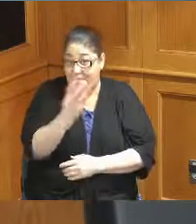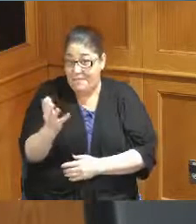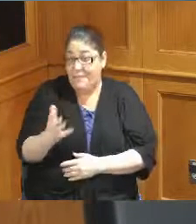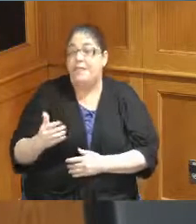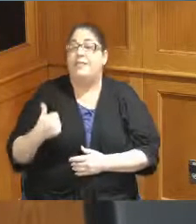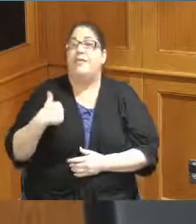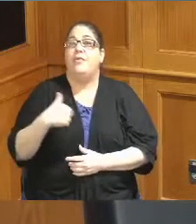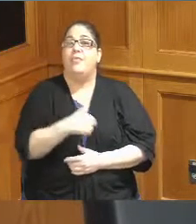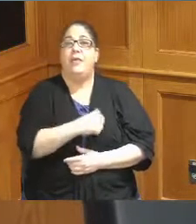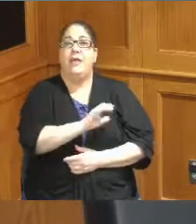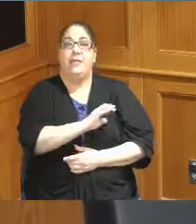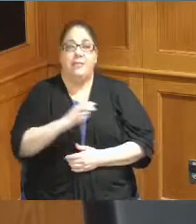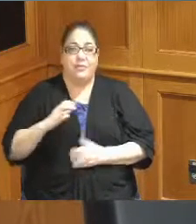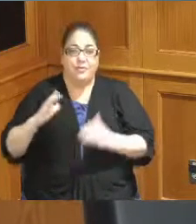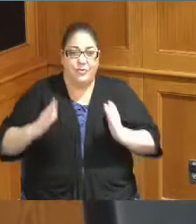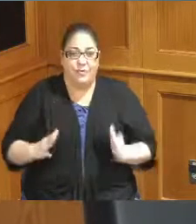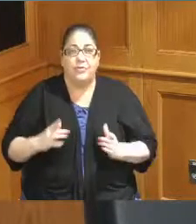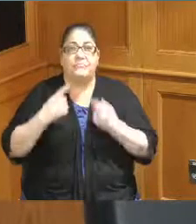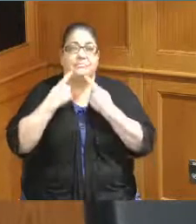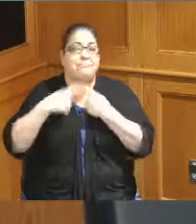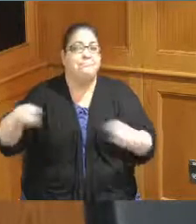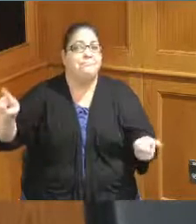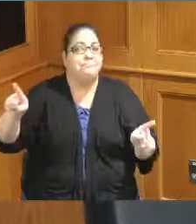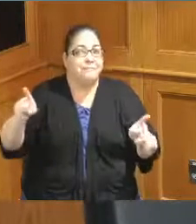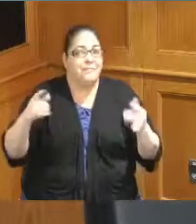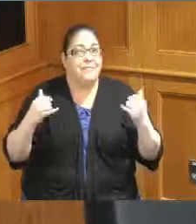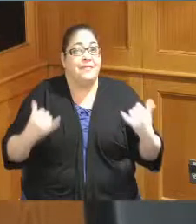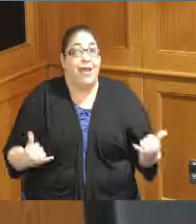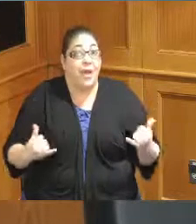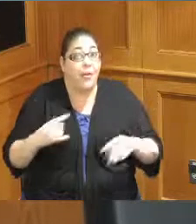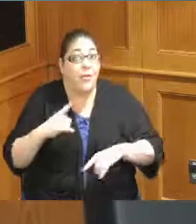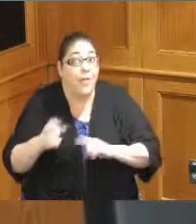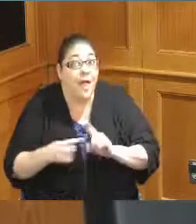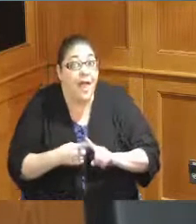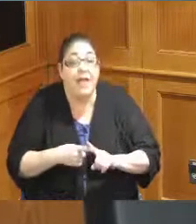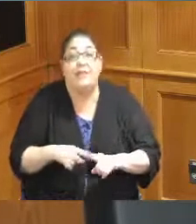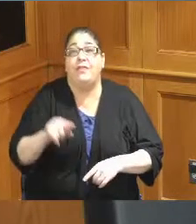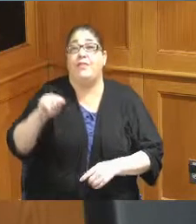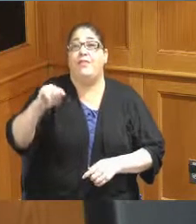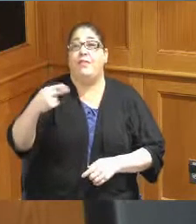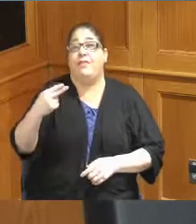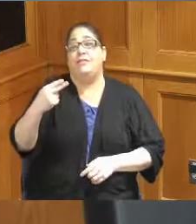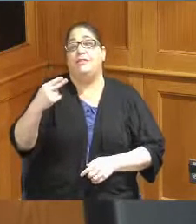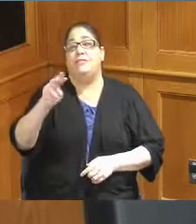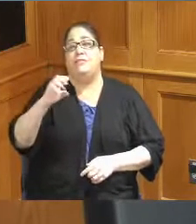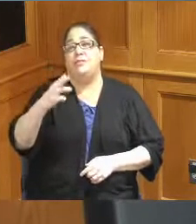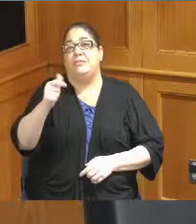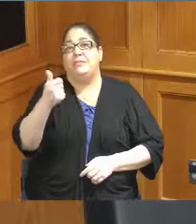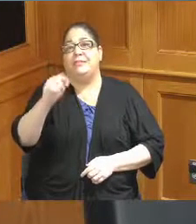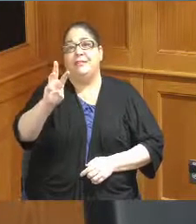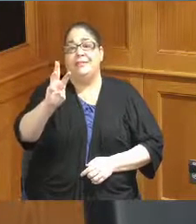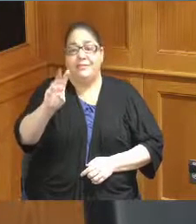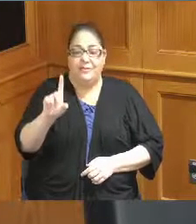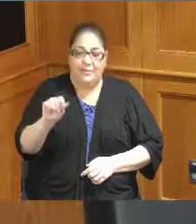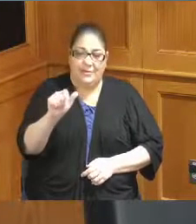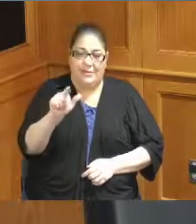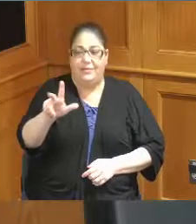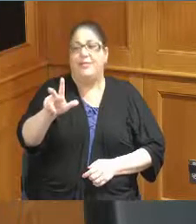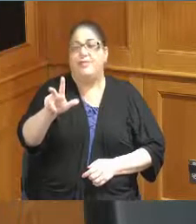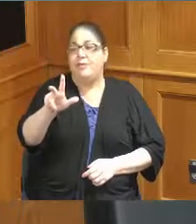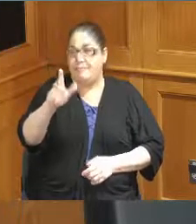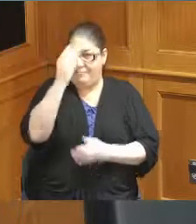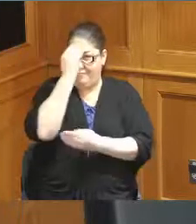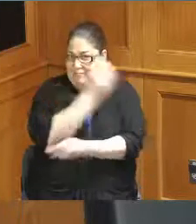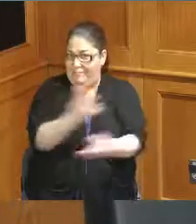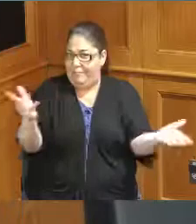Commissioners declares and proclaims that Thursday today March 16 2023 be known as Princeton High